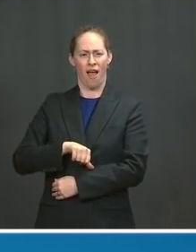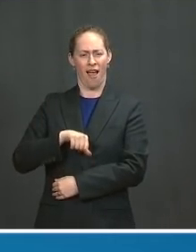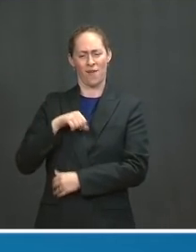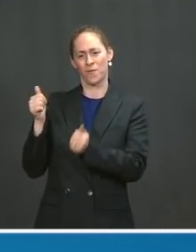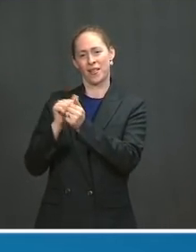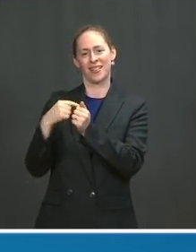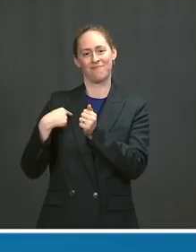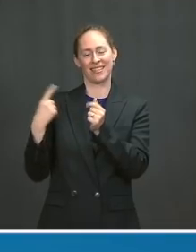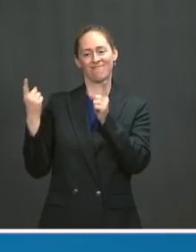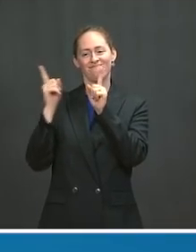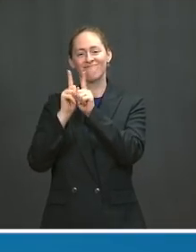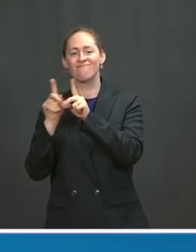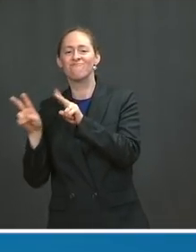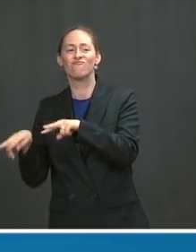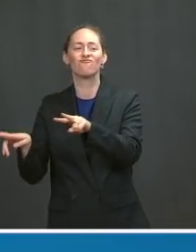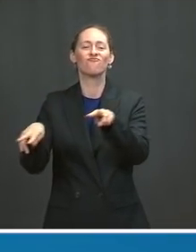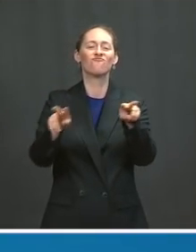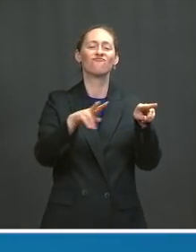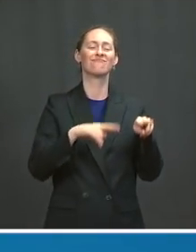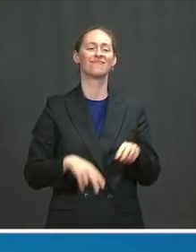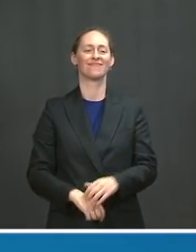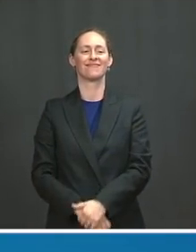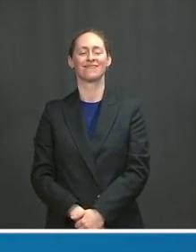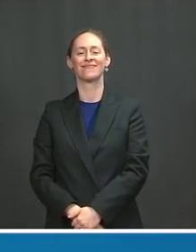Family and friends of these graduates,